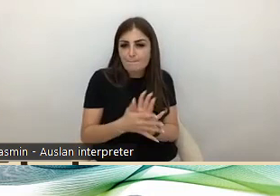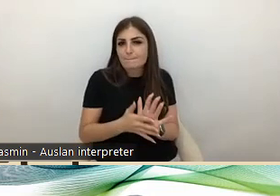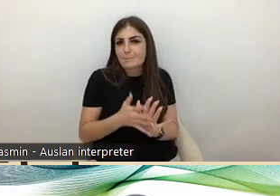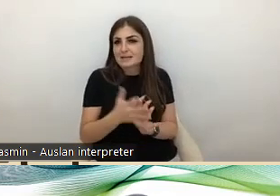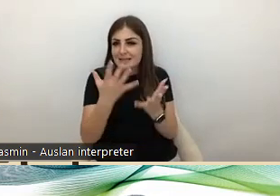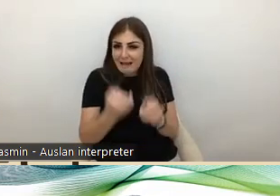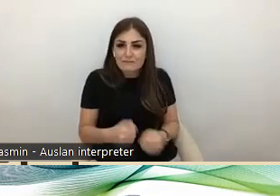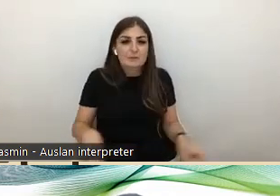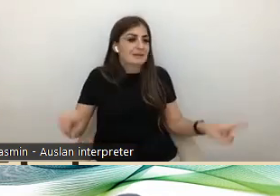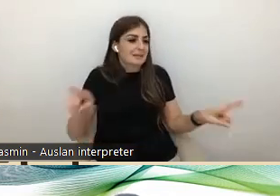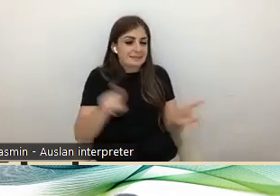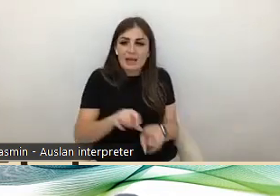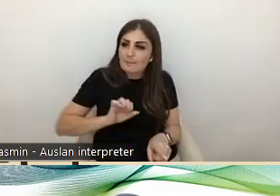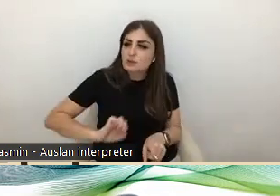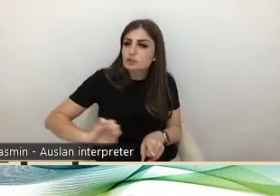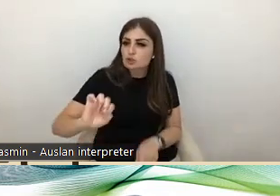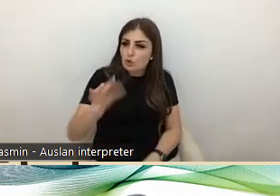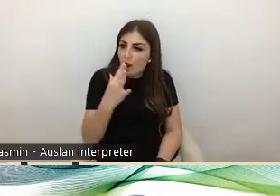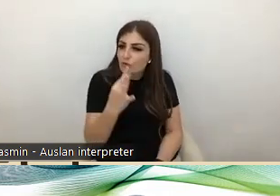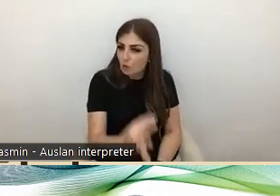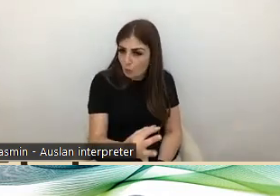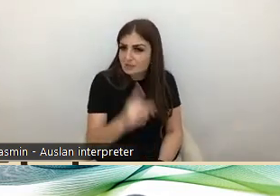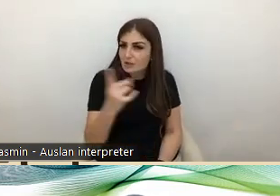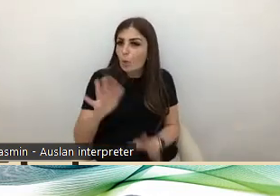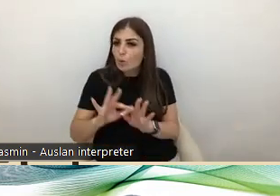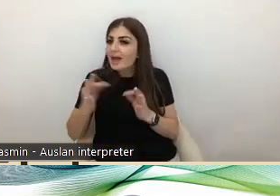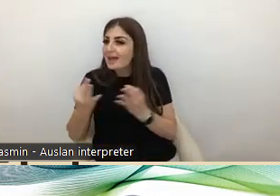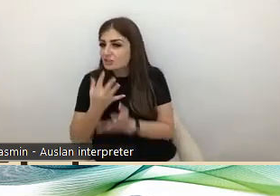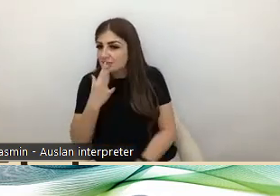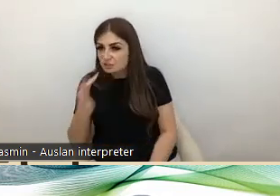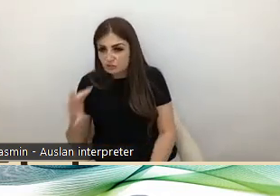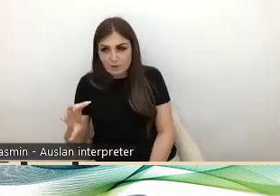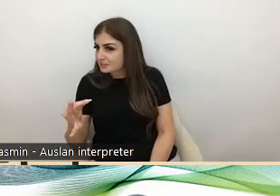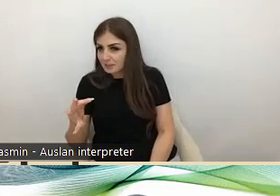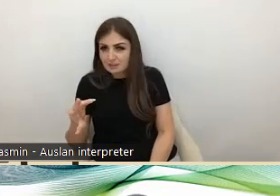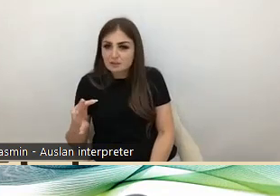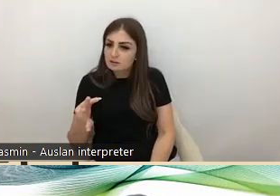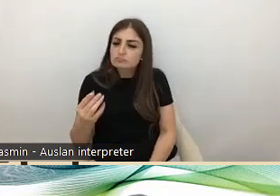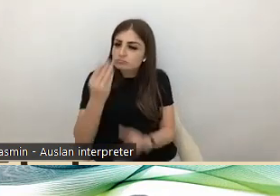be the same as what you are requesting or the agency is requesting. To give you an example.